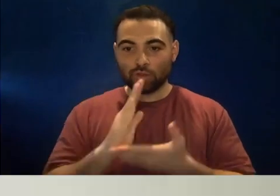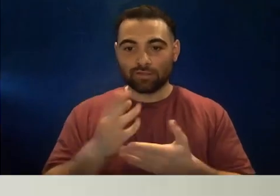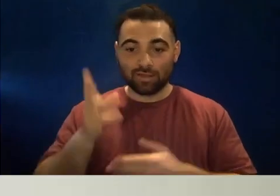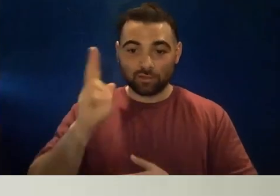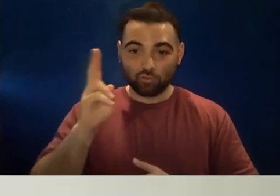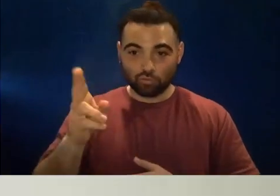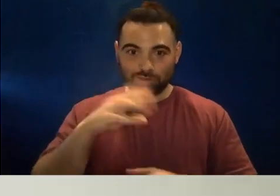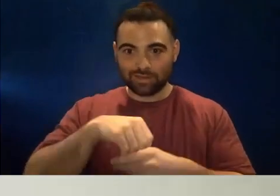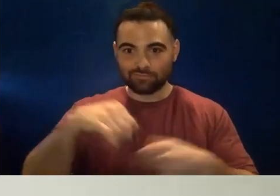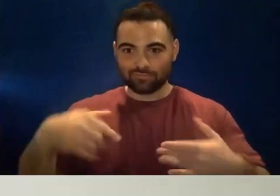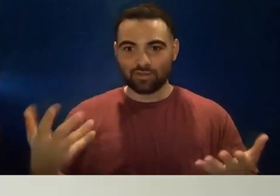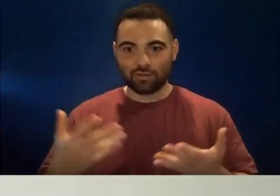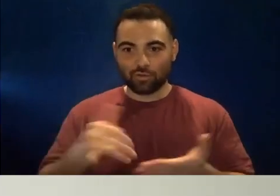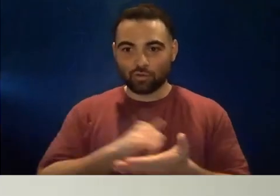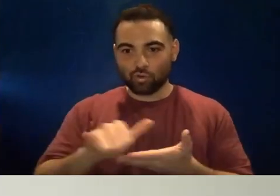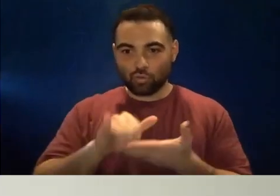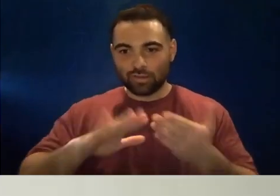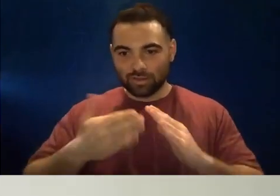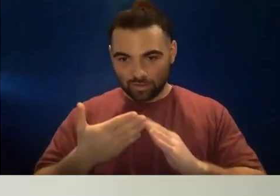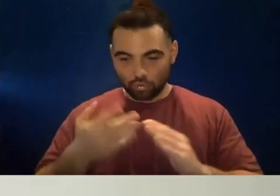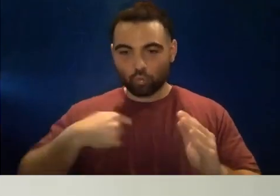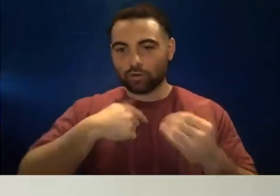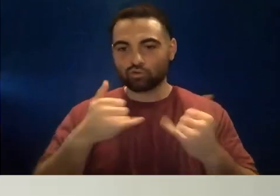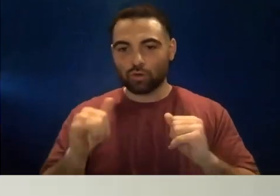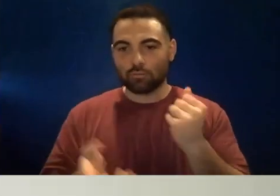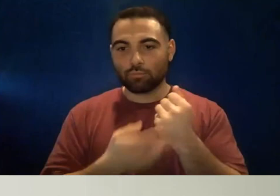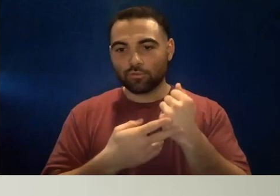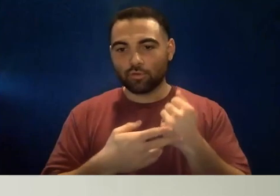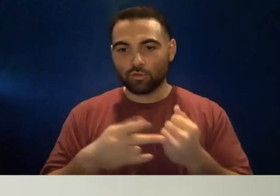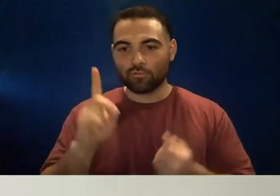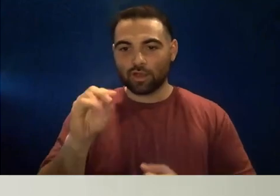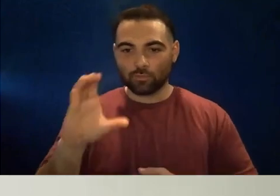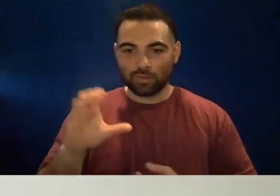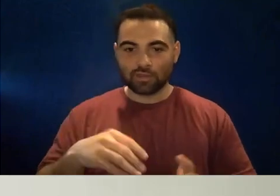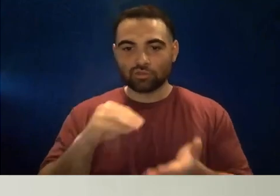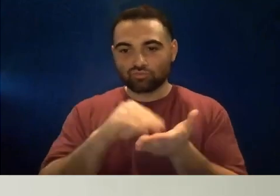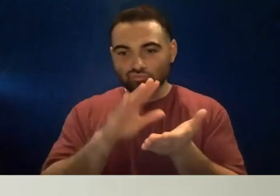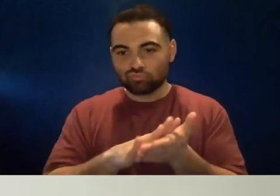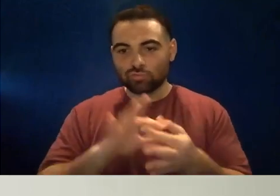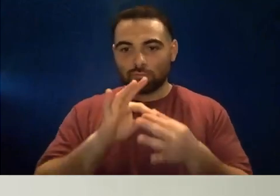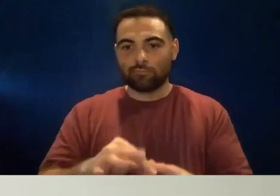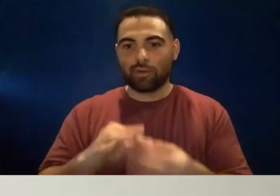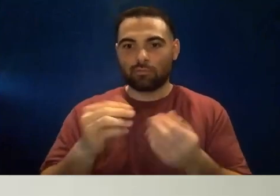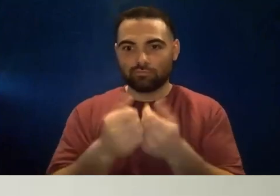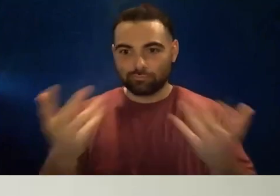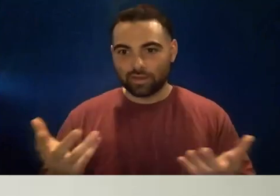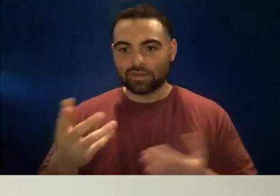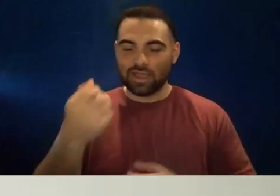So we're trying preserve documentation of various disability rights, advocates, organizations,